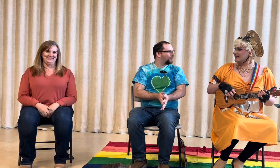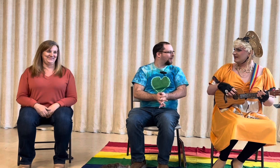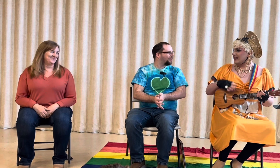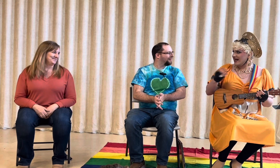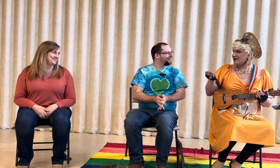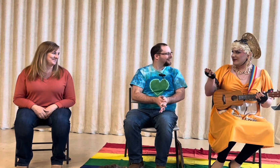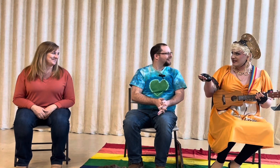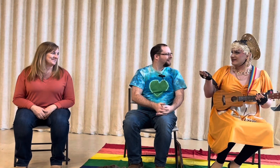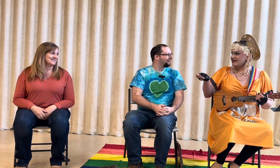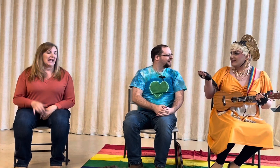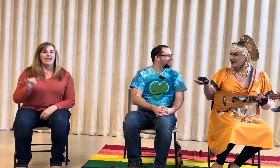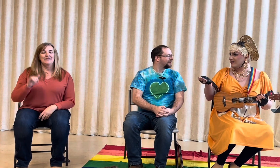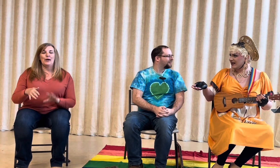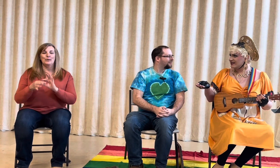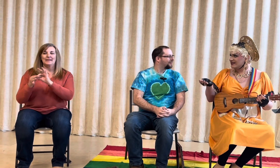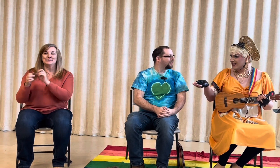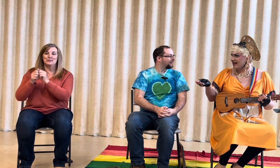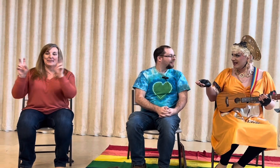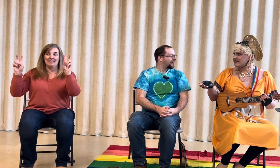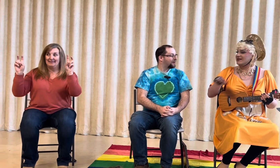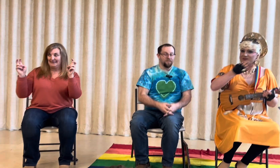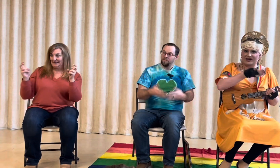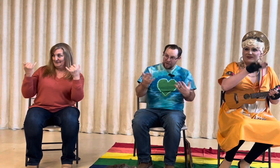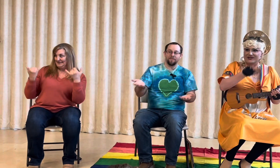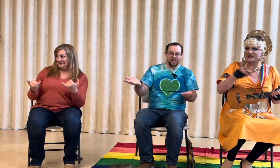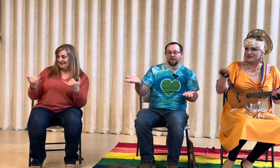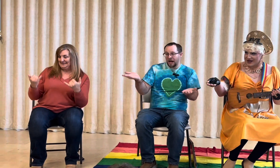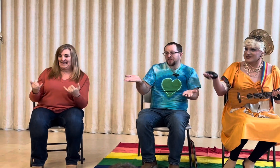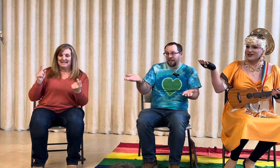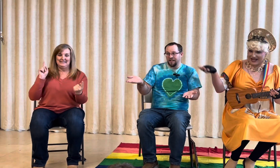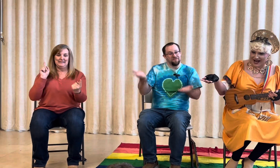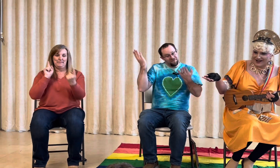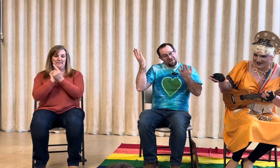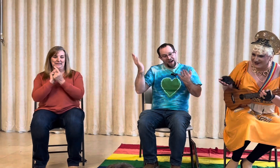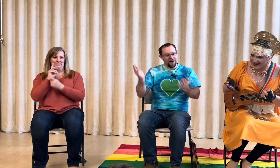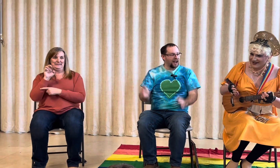Cool! CALI: And that relates to the theme, because today is... BOTH: Meet Mr. Buster! AARON: There we